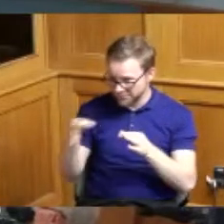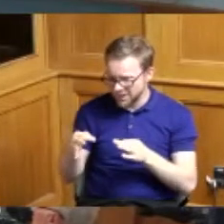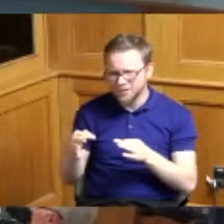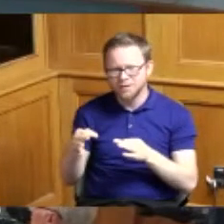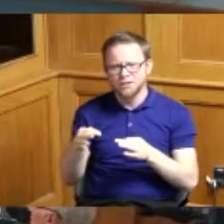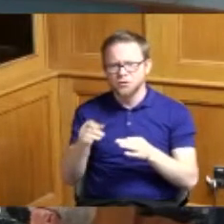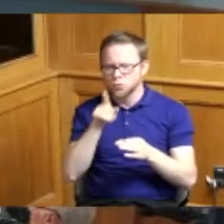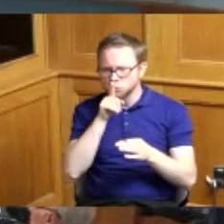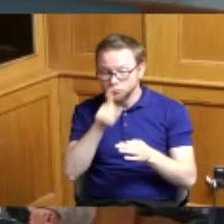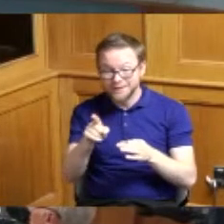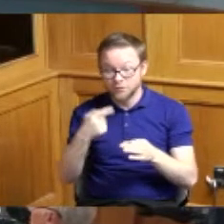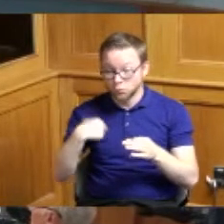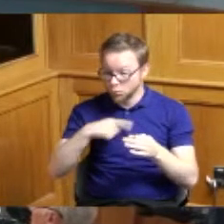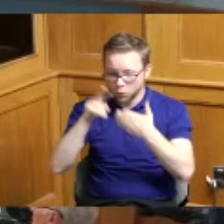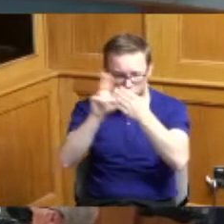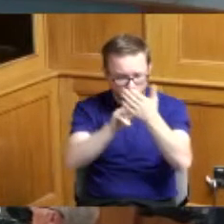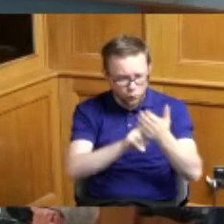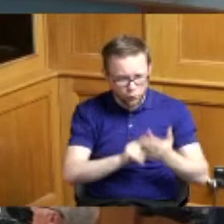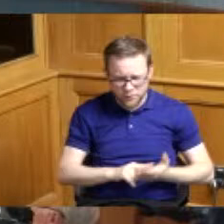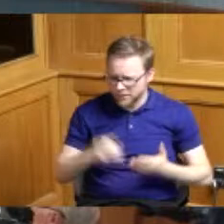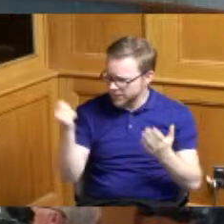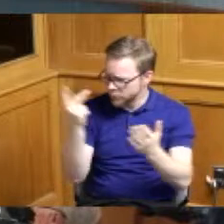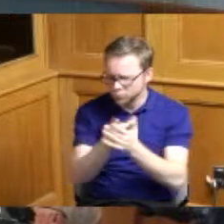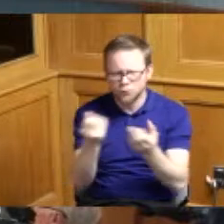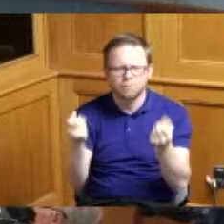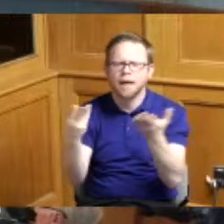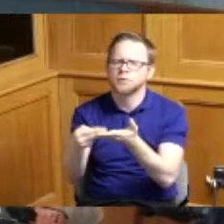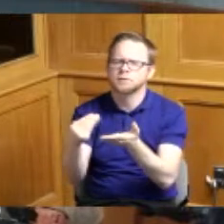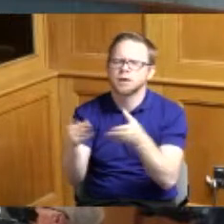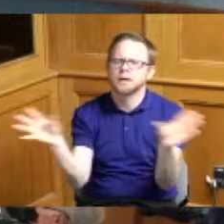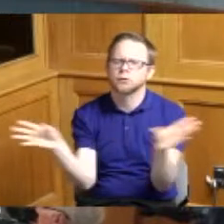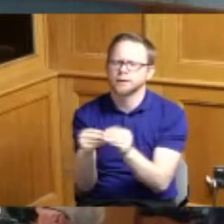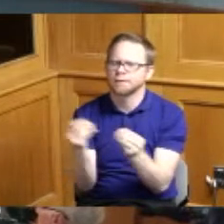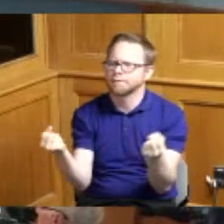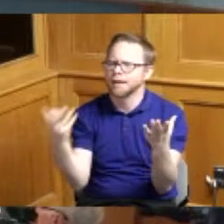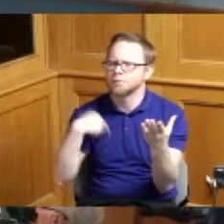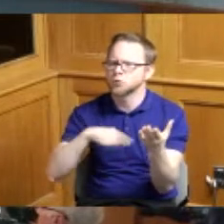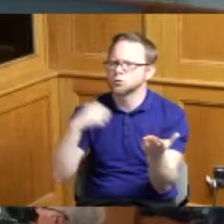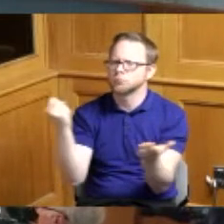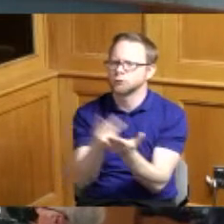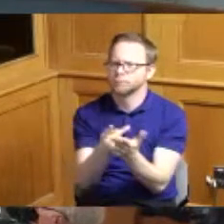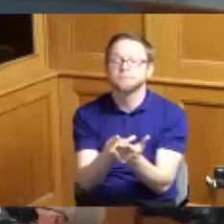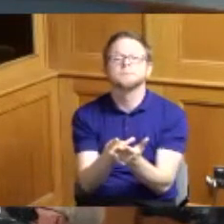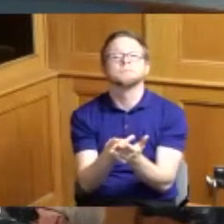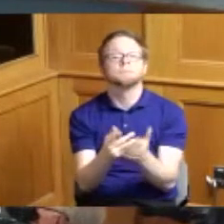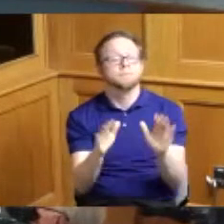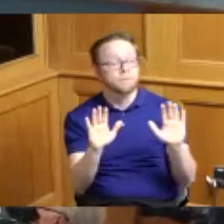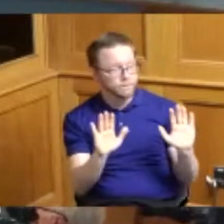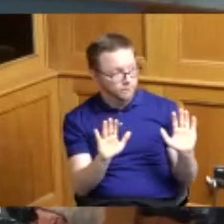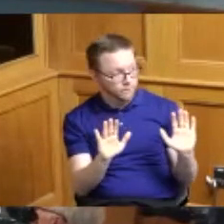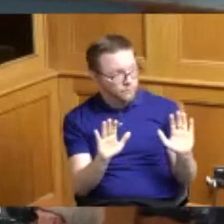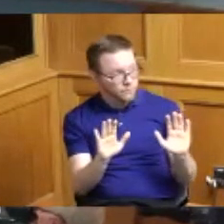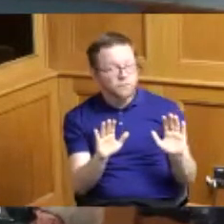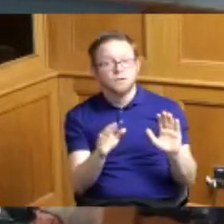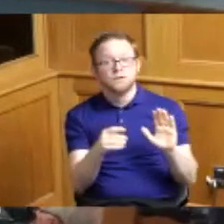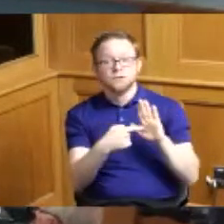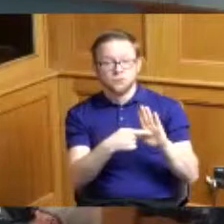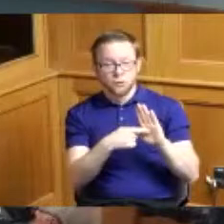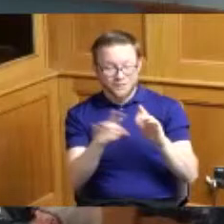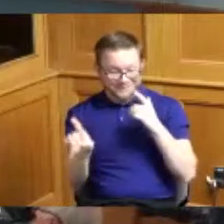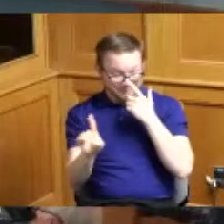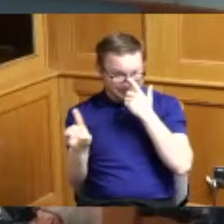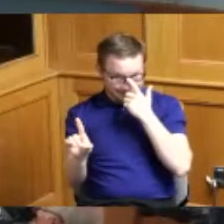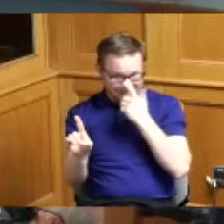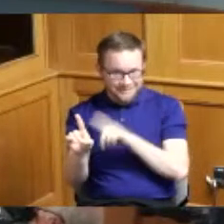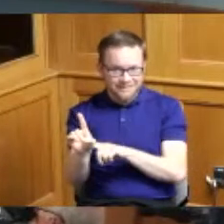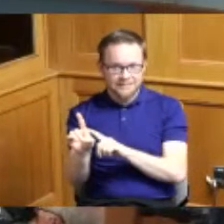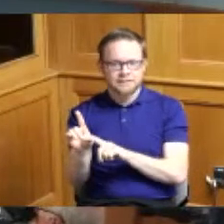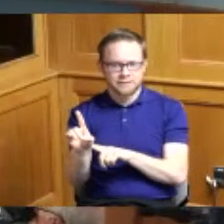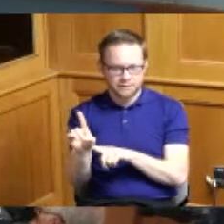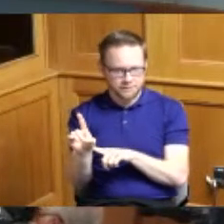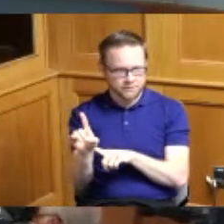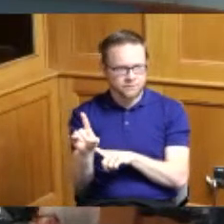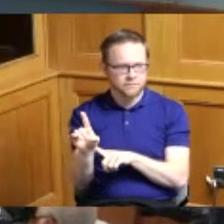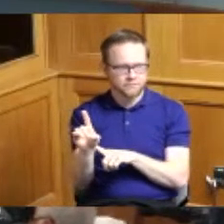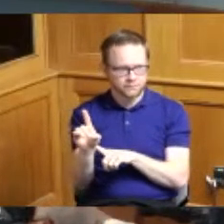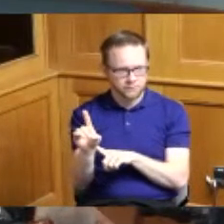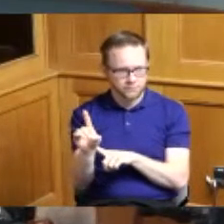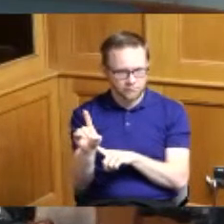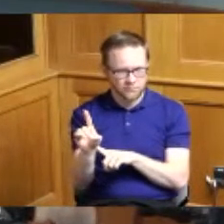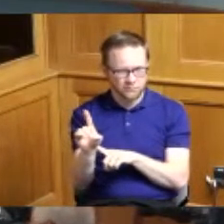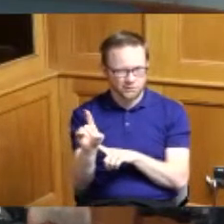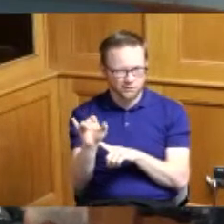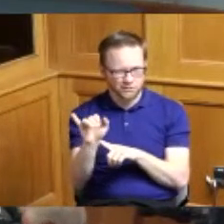cost wise how much do we sign it for so the the exhibit d as as is in the in the agreement uh